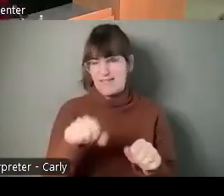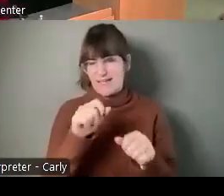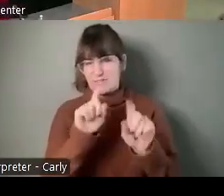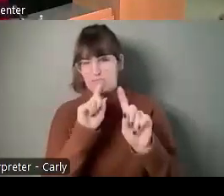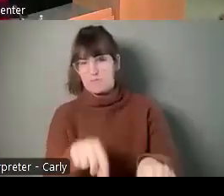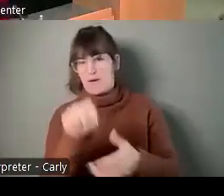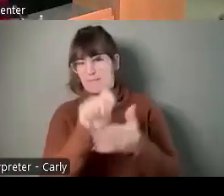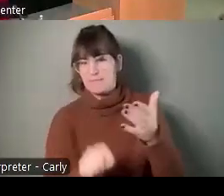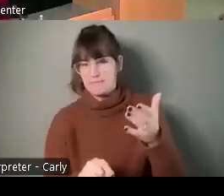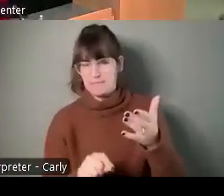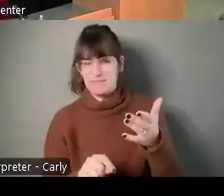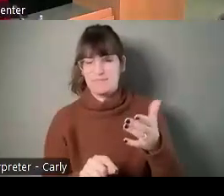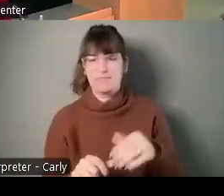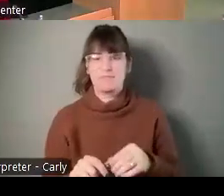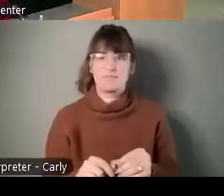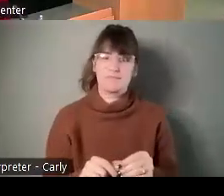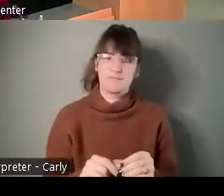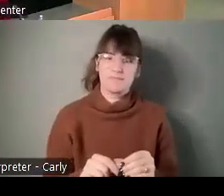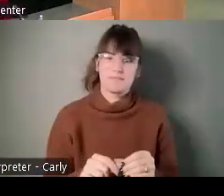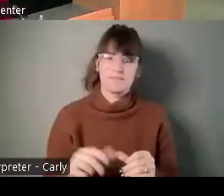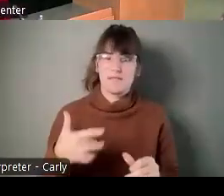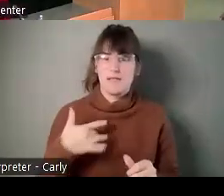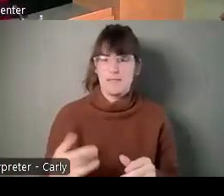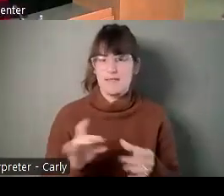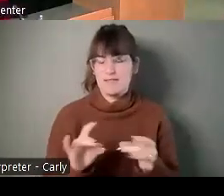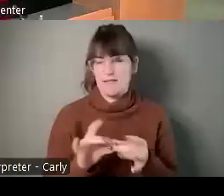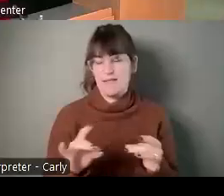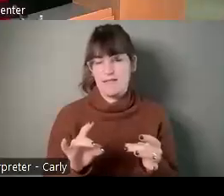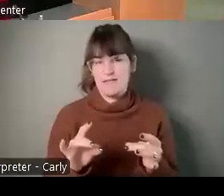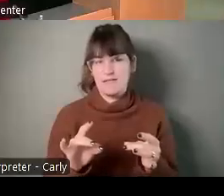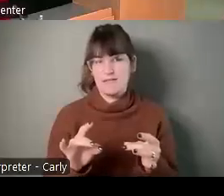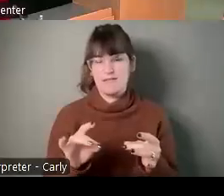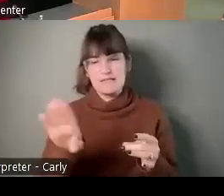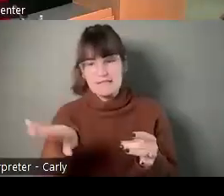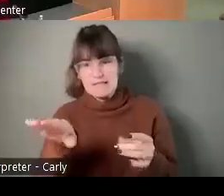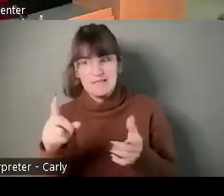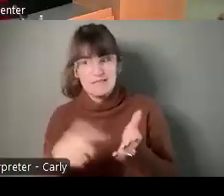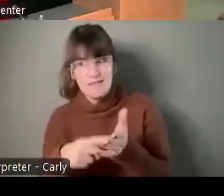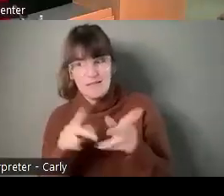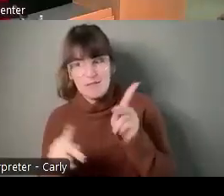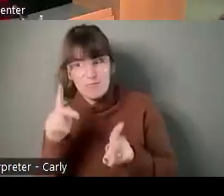And the way I usually frame it is some people find this really helpful and a good reminder of to to